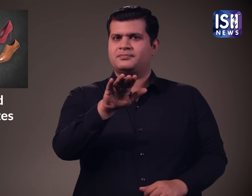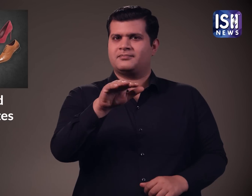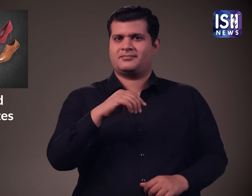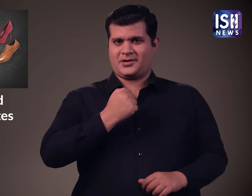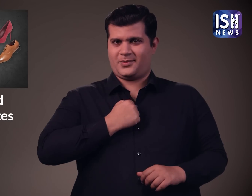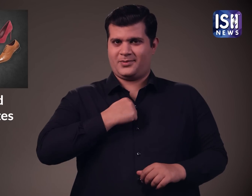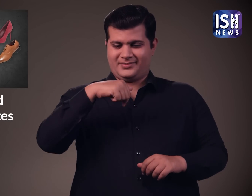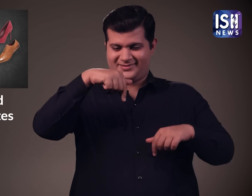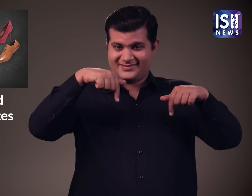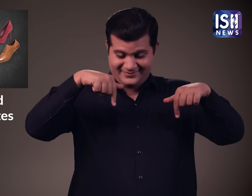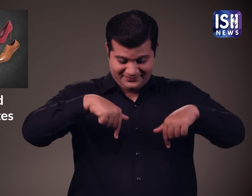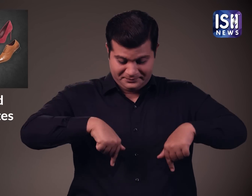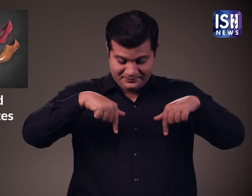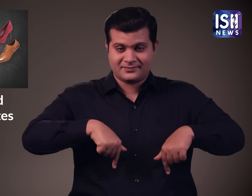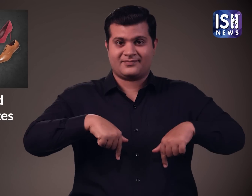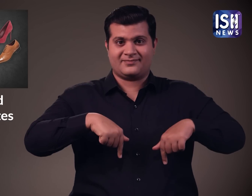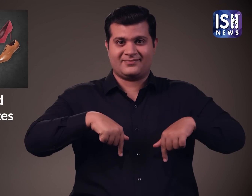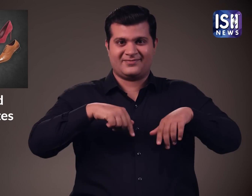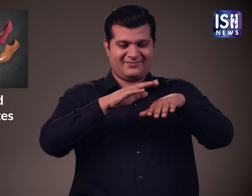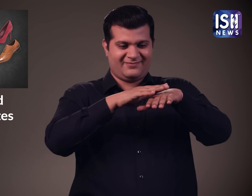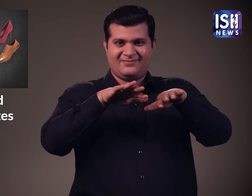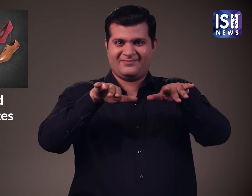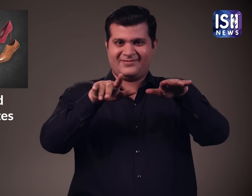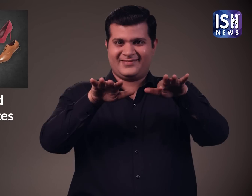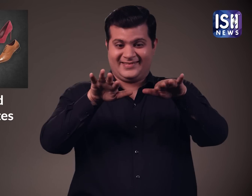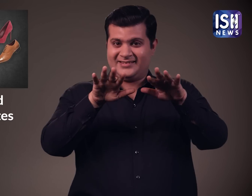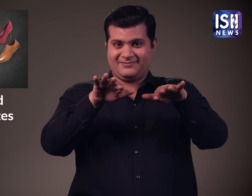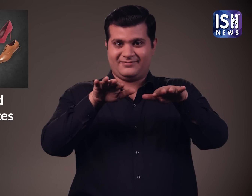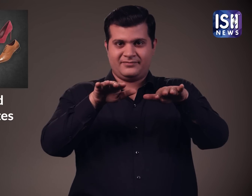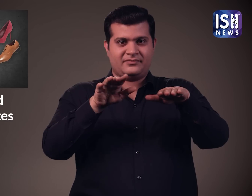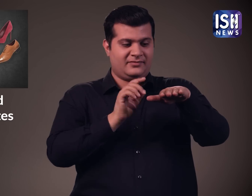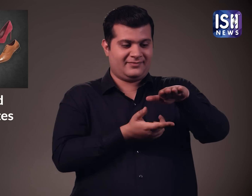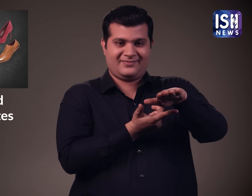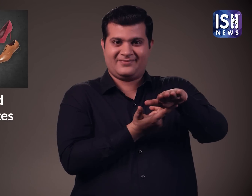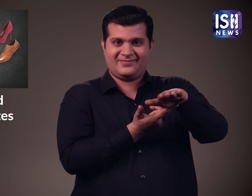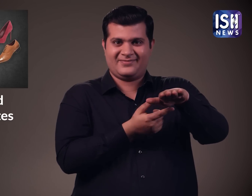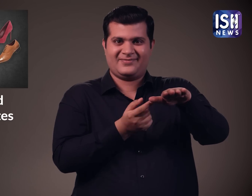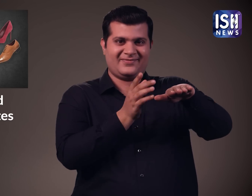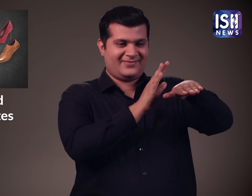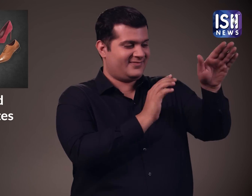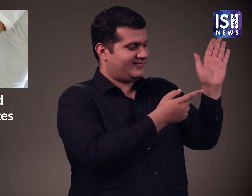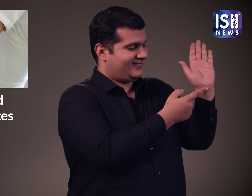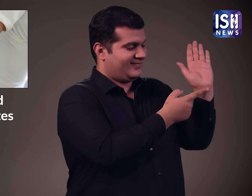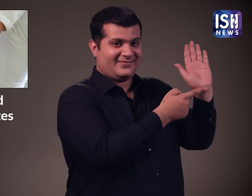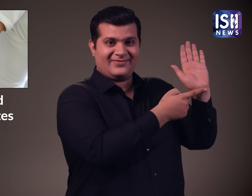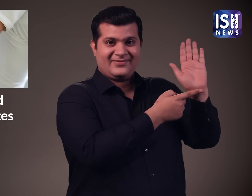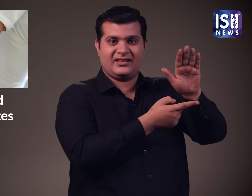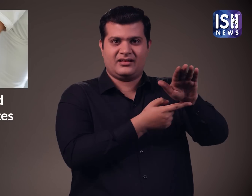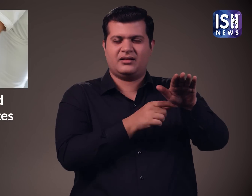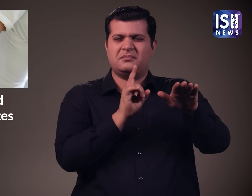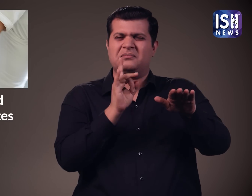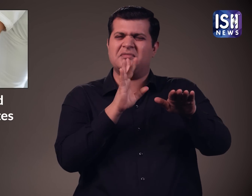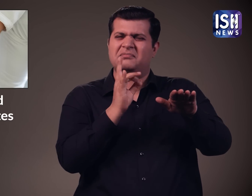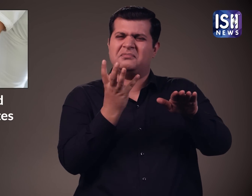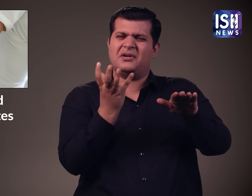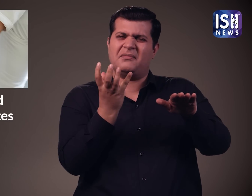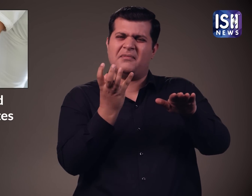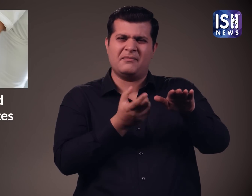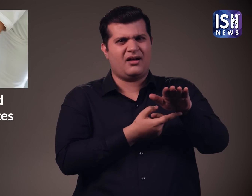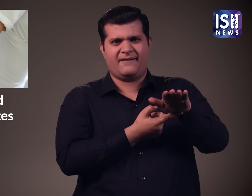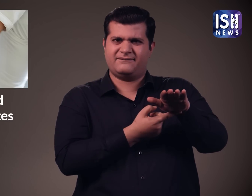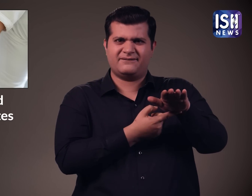Hey, the back part of my foot, heel is paining.